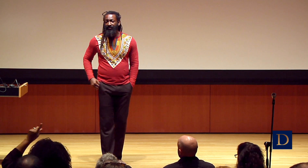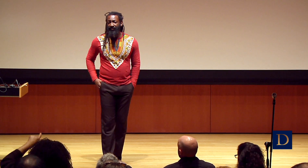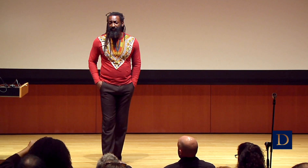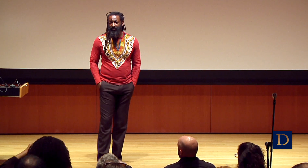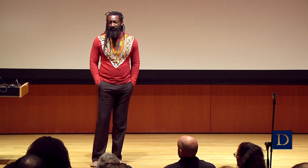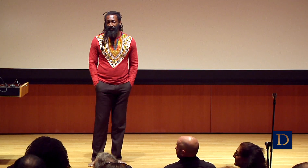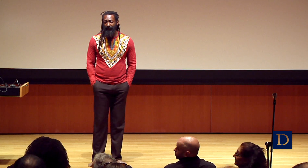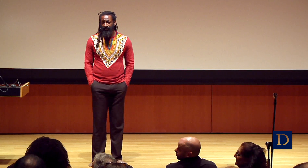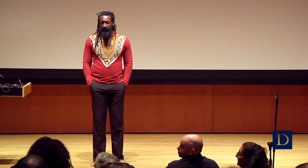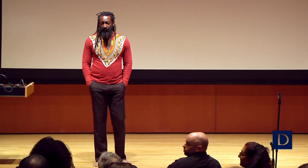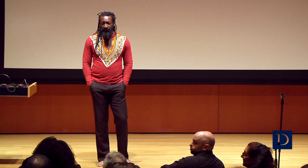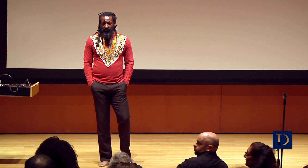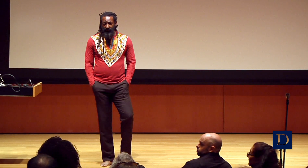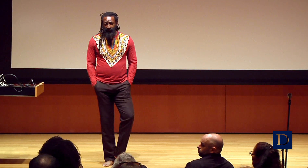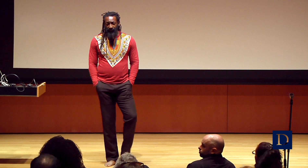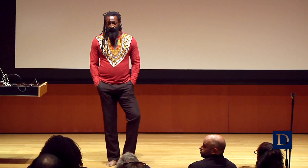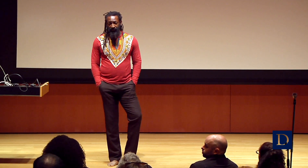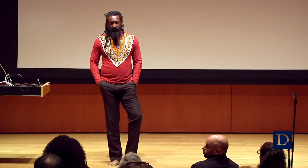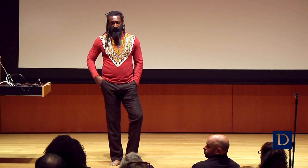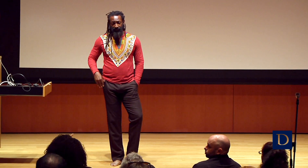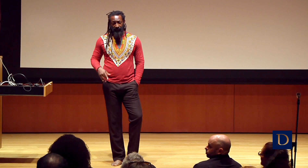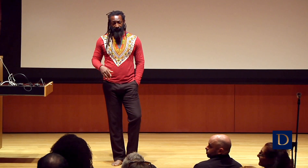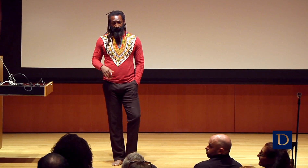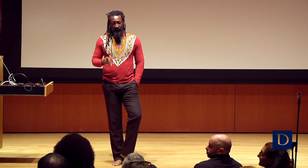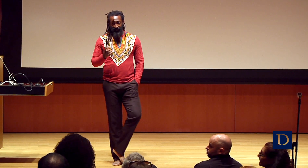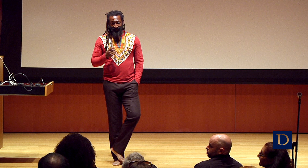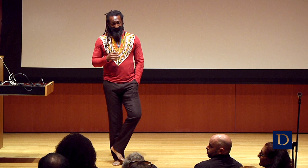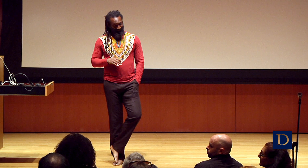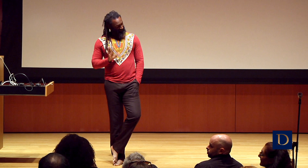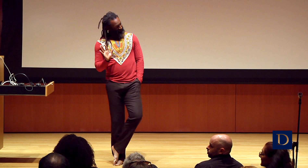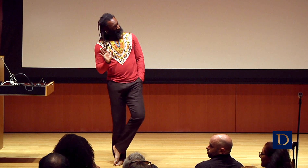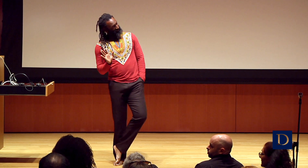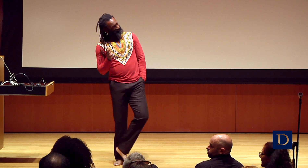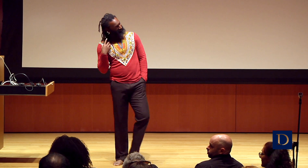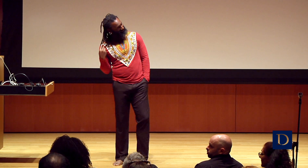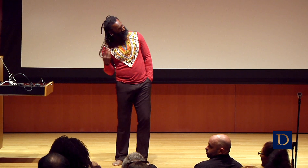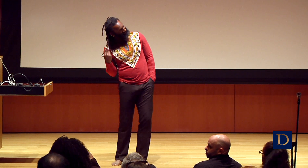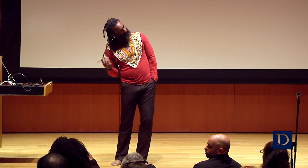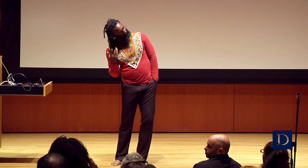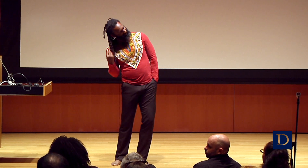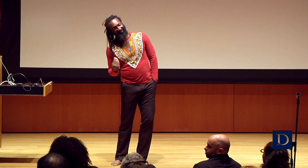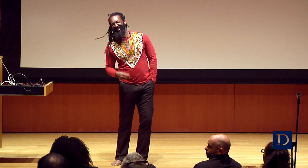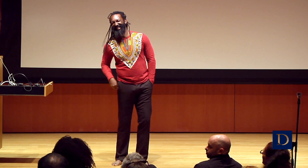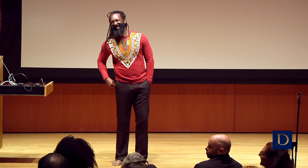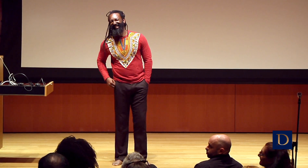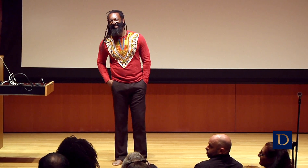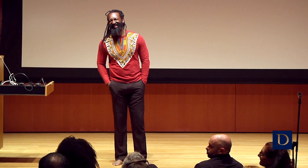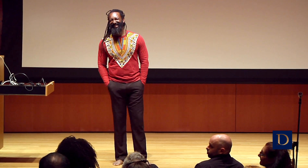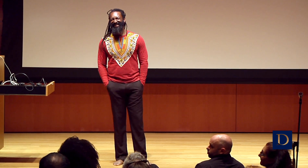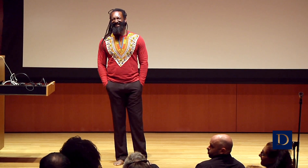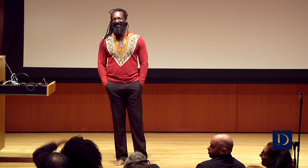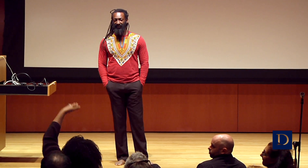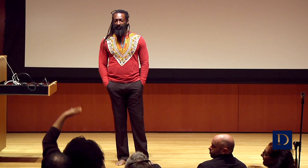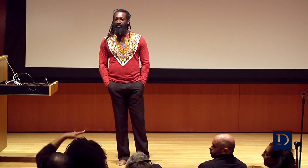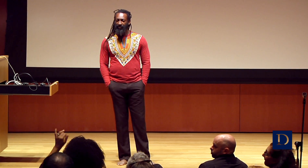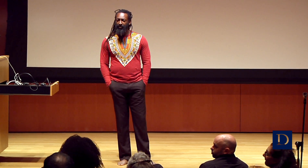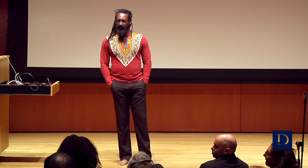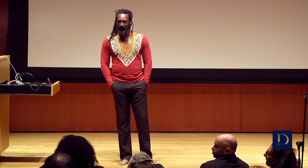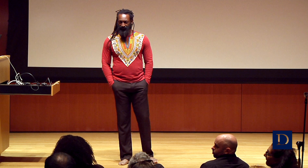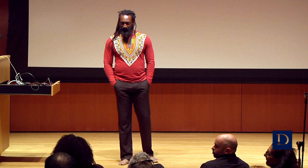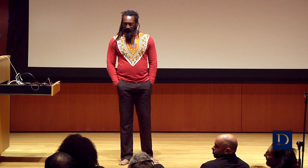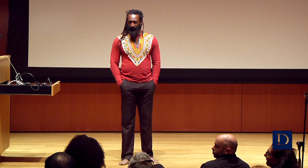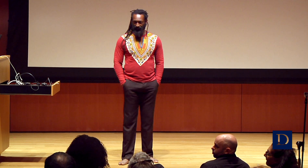So one question. I’m not going to ask your age, of course. But, I wanted to ask about your family and growing up.